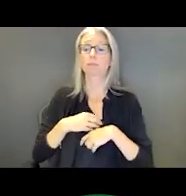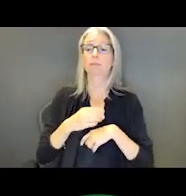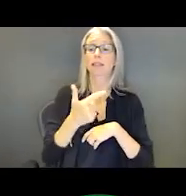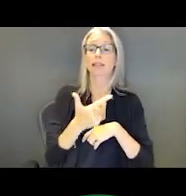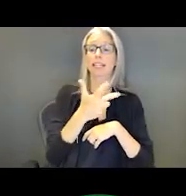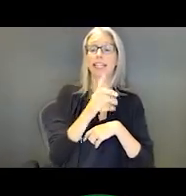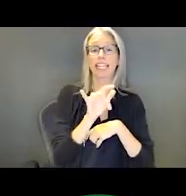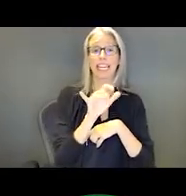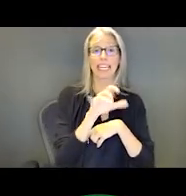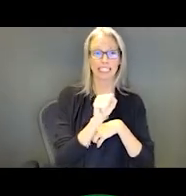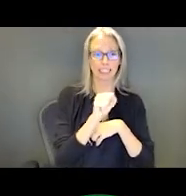we know.